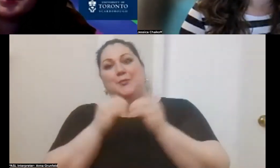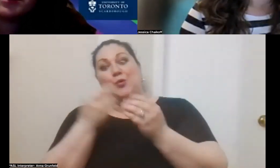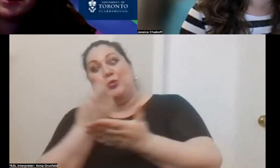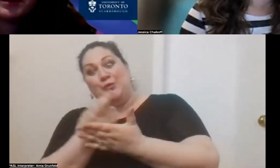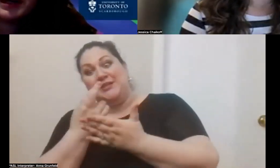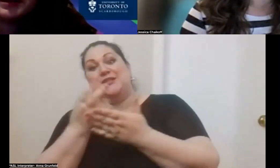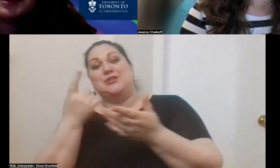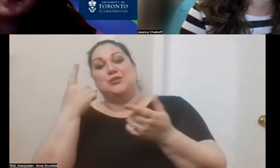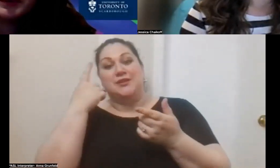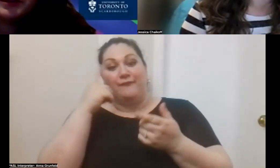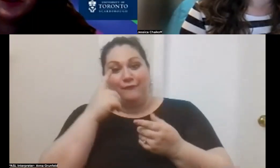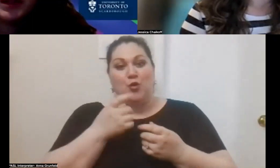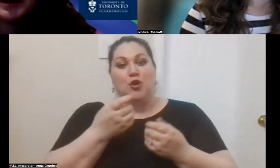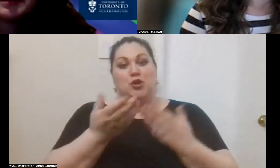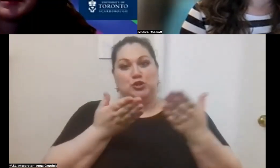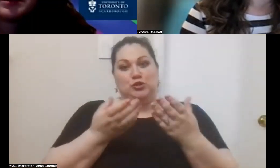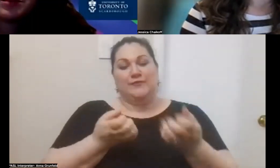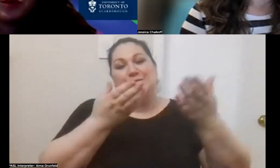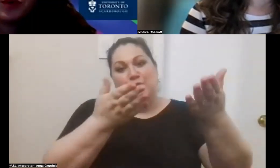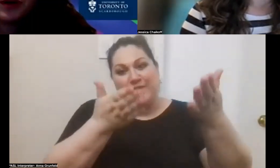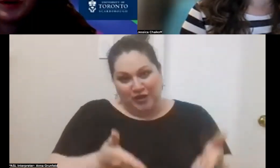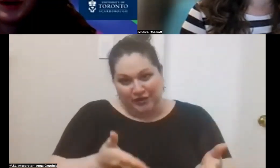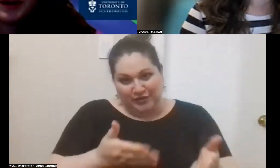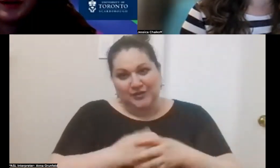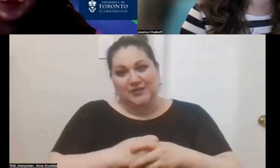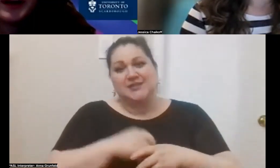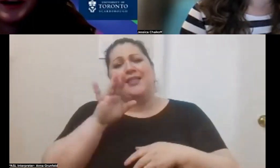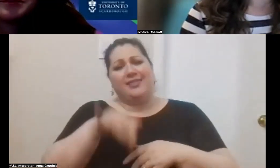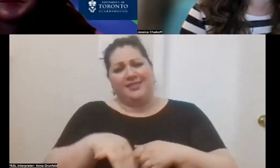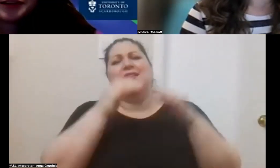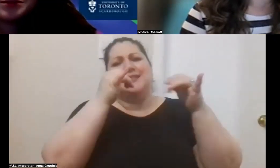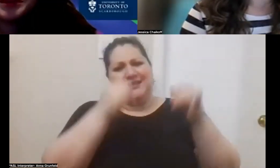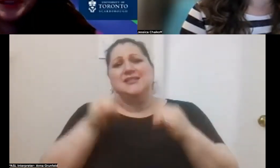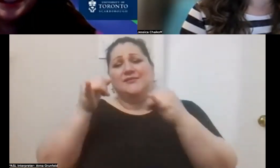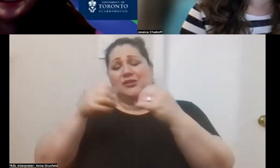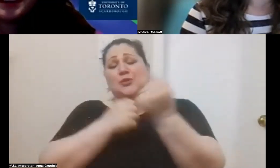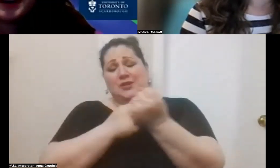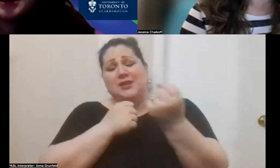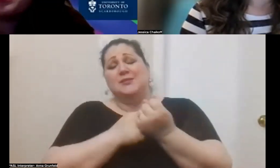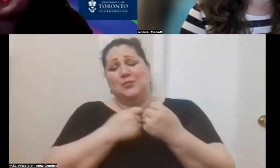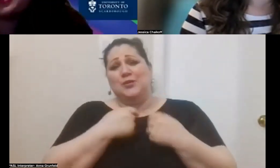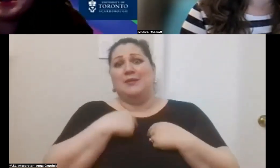And then also that individualized support, I would add flexibility, as you mentioned